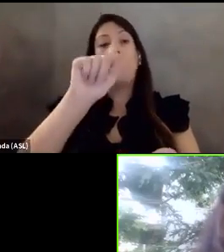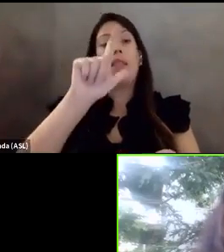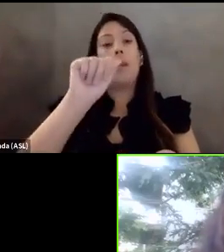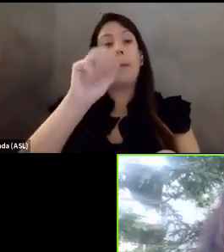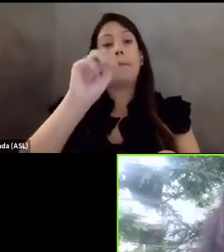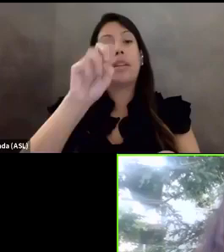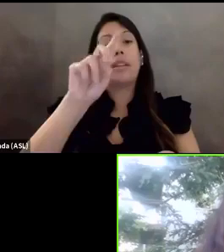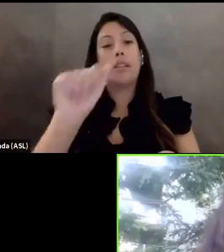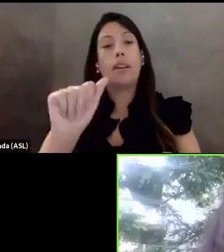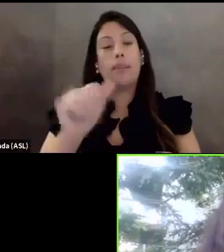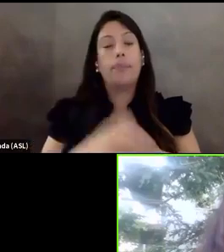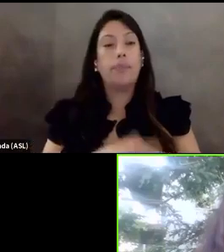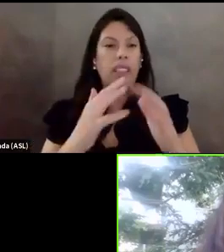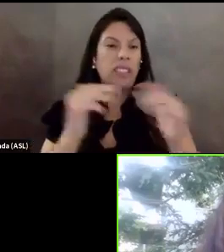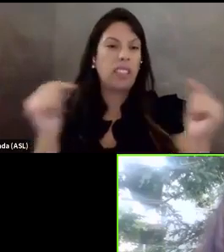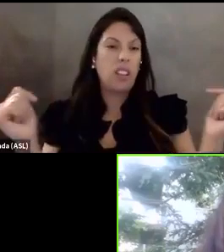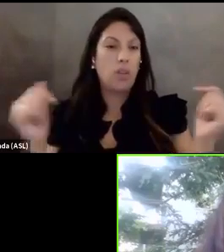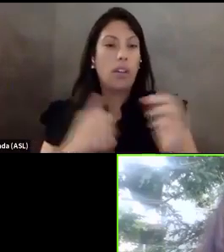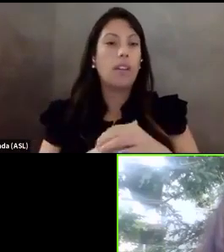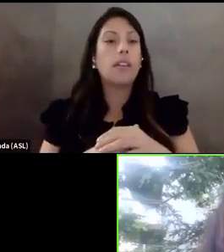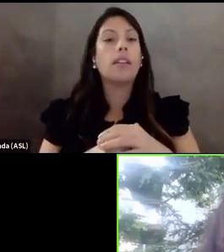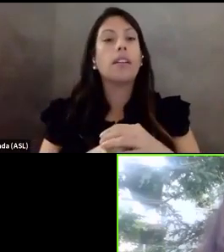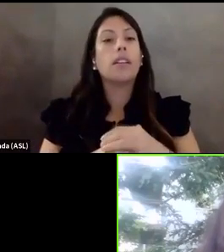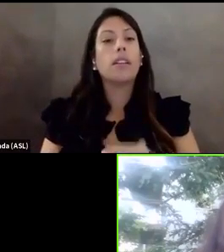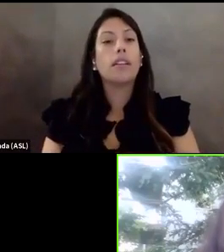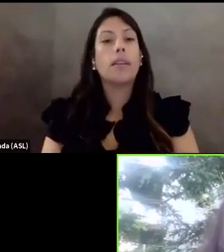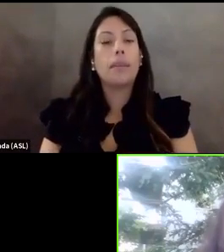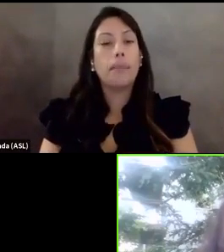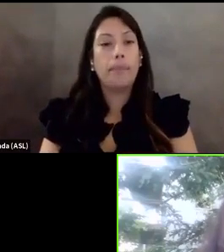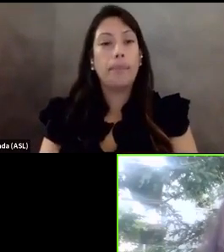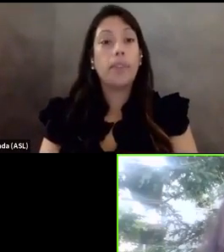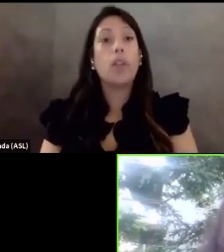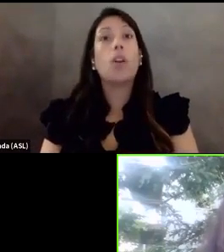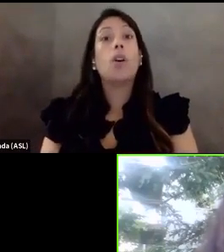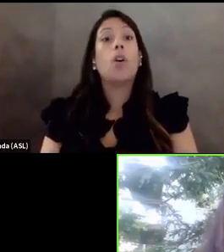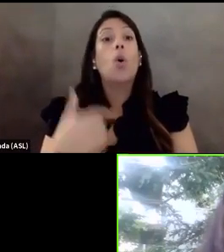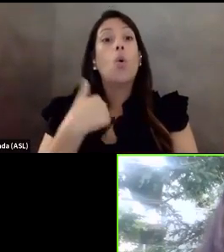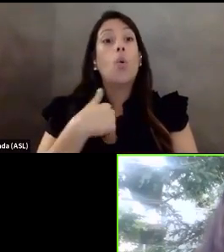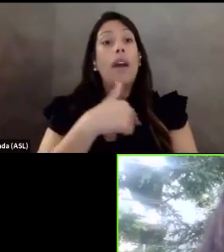We have a much more agrarian based industry